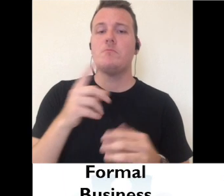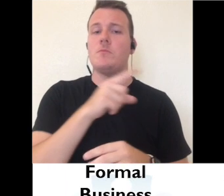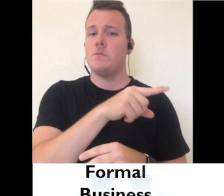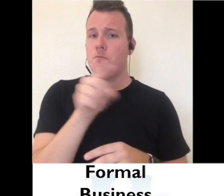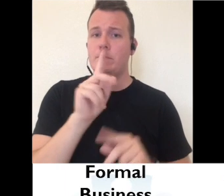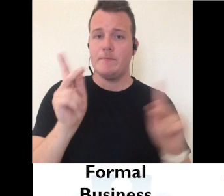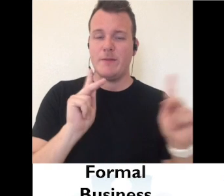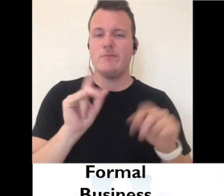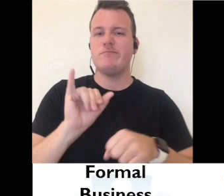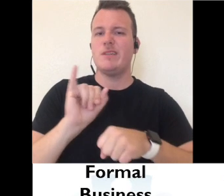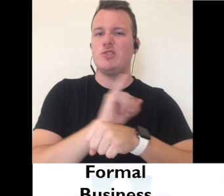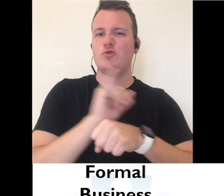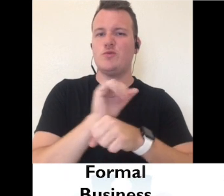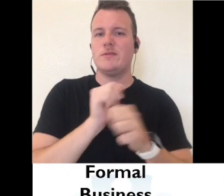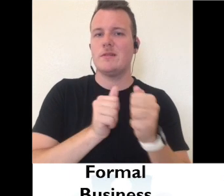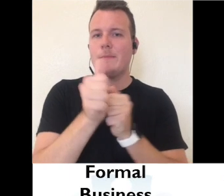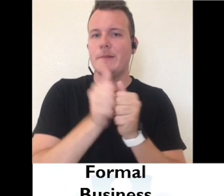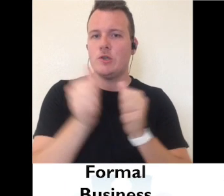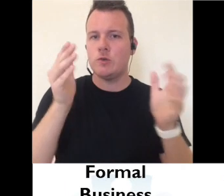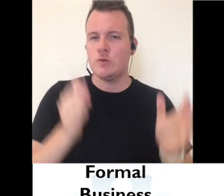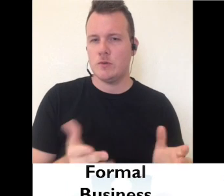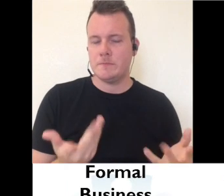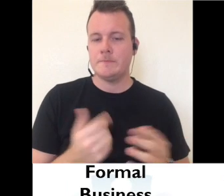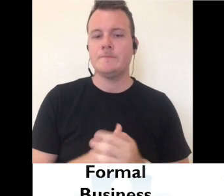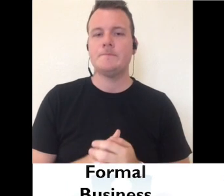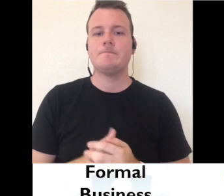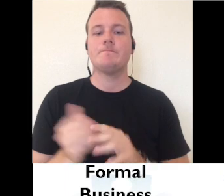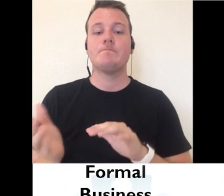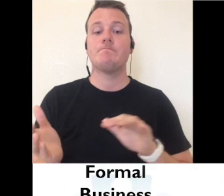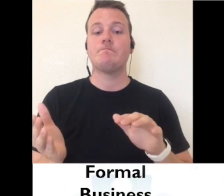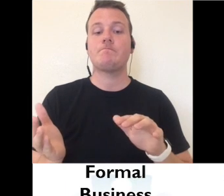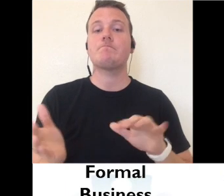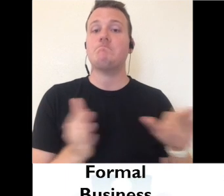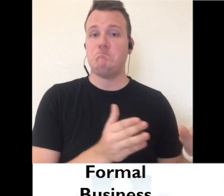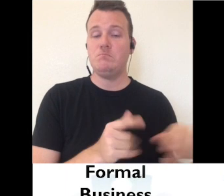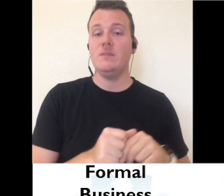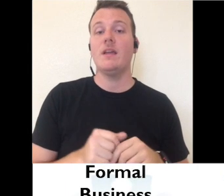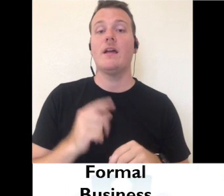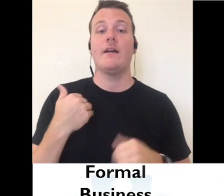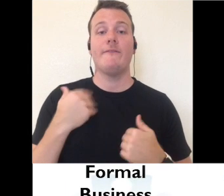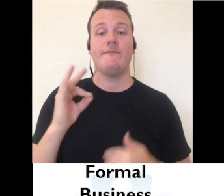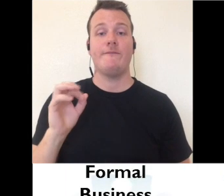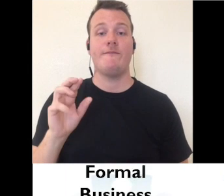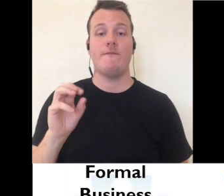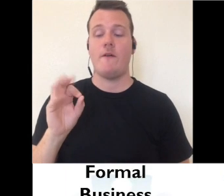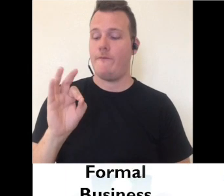then there's also former competitors and these are all all those that are